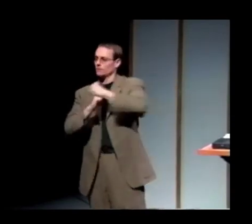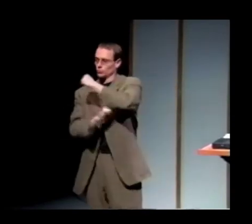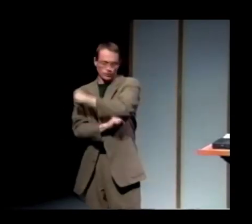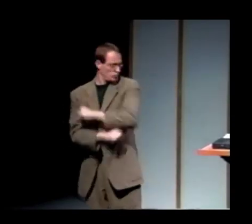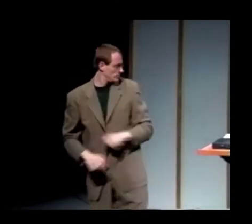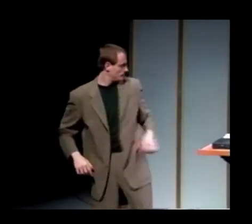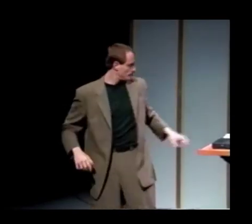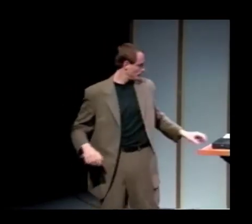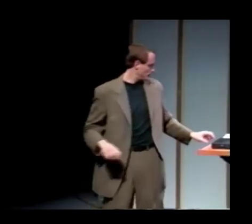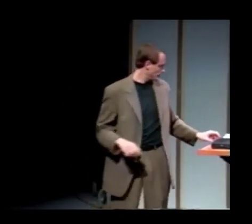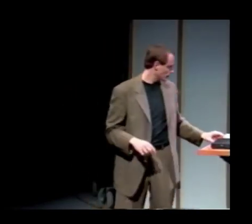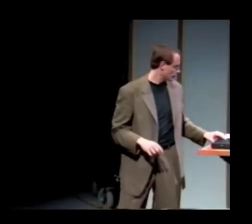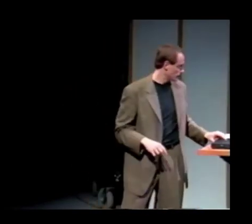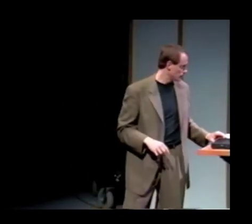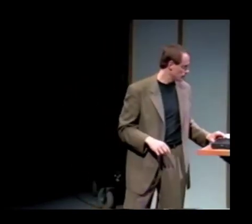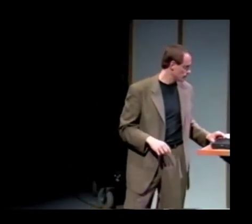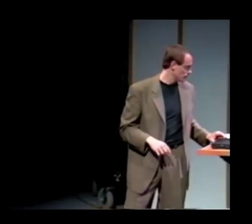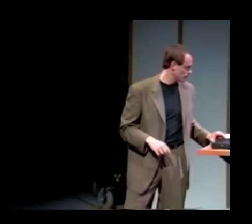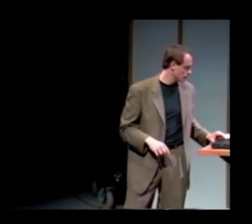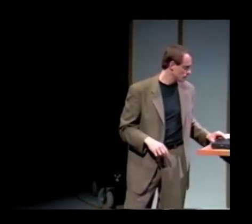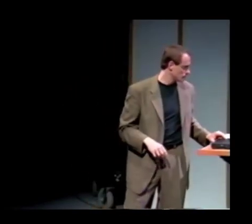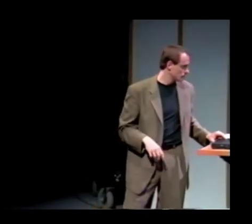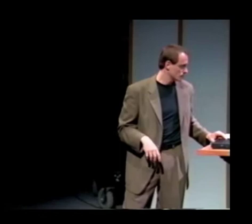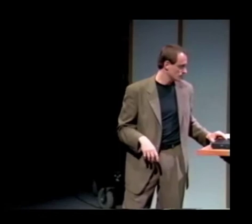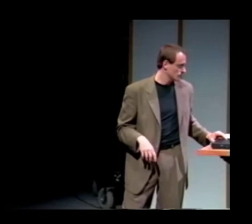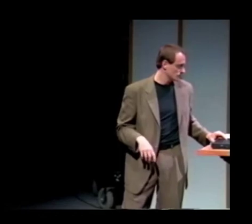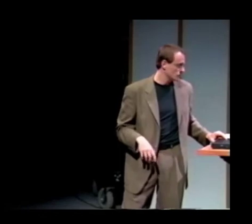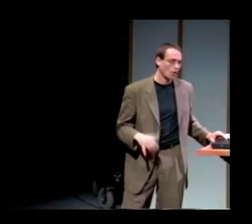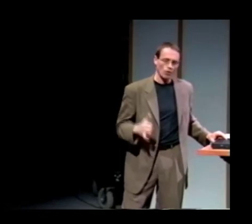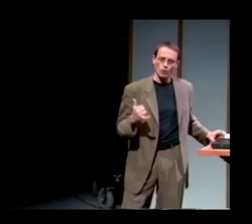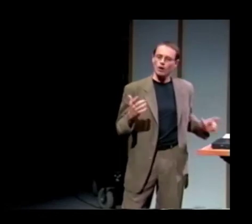SO WE HAVE TO BUILD ON THE STRUCTURE. WE HAVE THE STRUCTURE, AND THEN WE HAVE TO BUILD ON THE STRUCTURE.